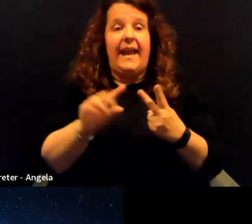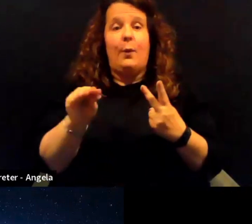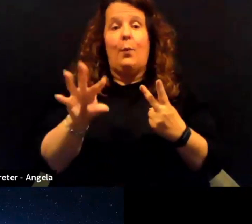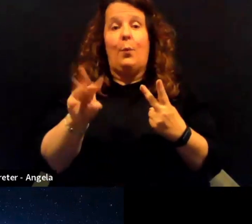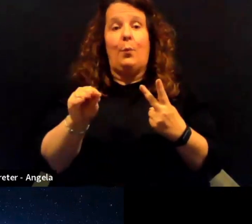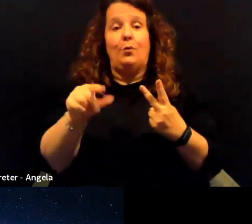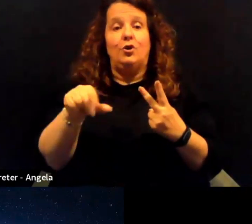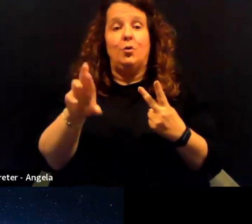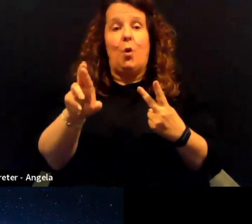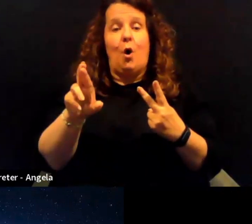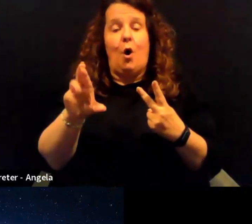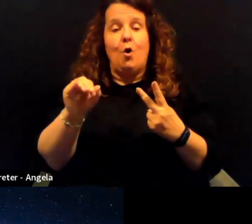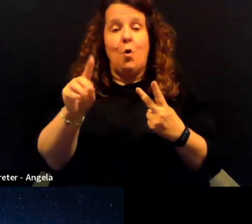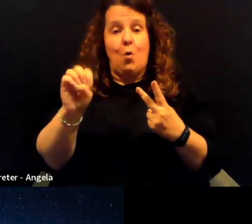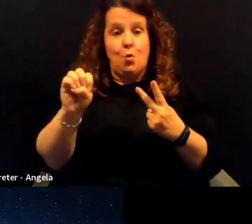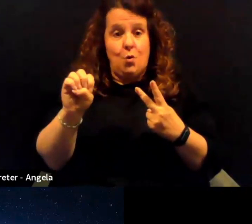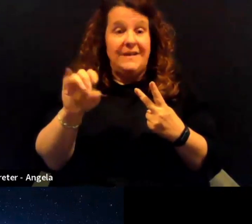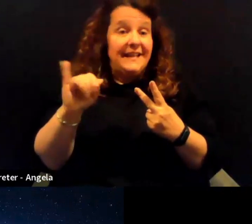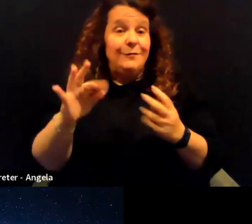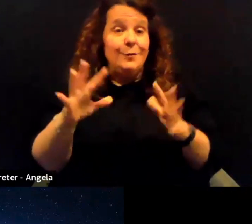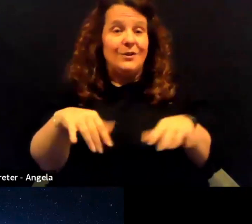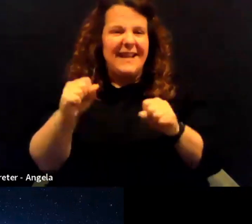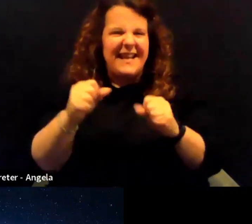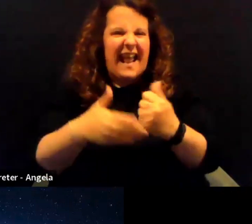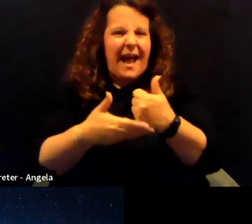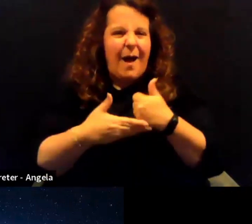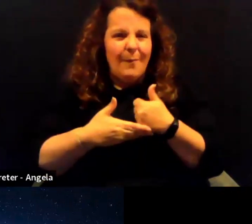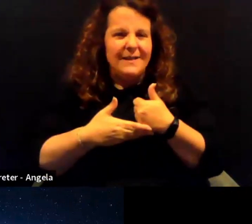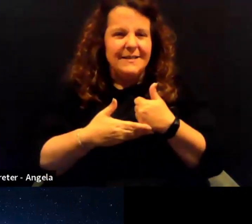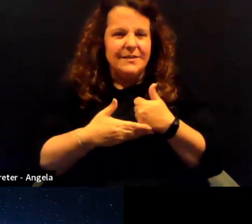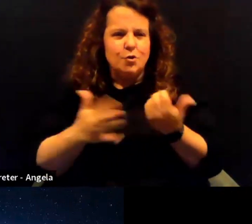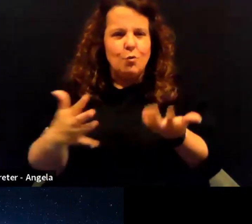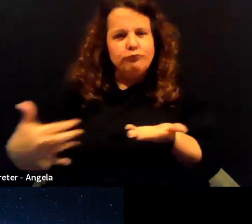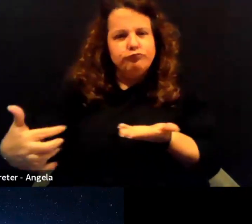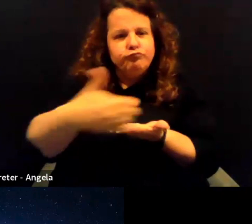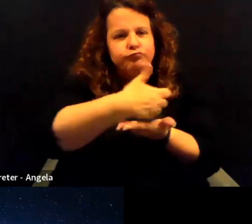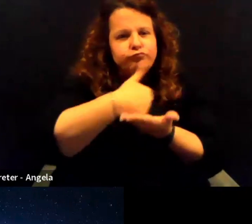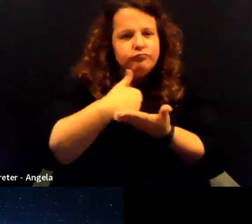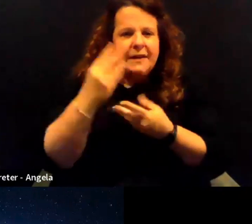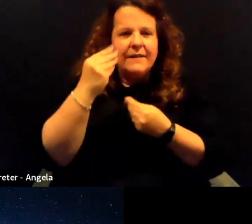If you'd like to take it, it just helps us to get more information and how we can improve the webinar